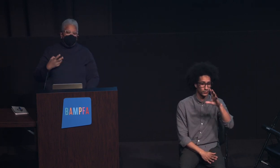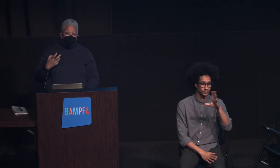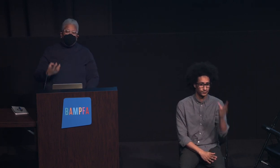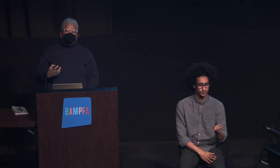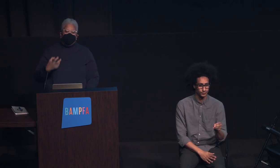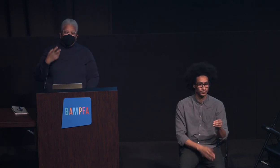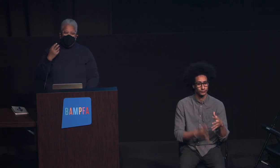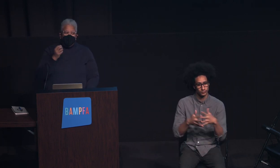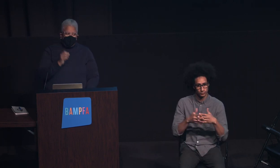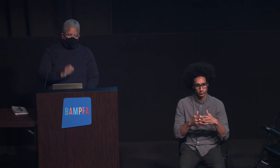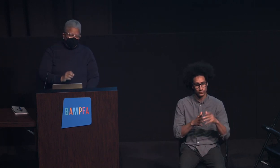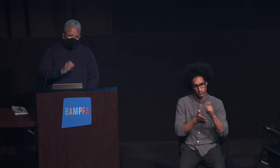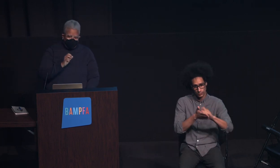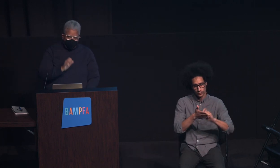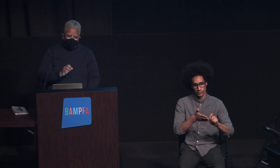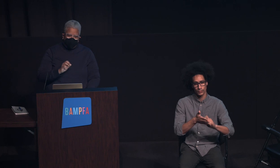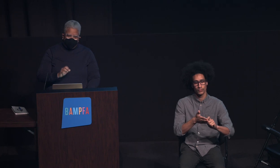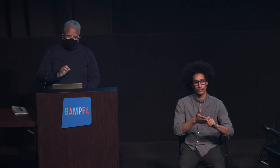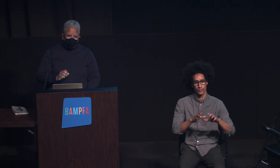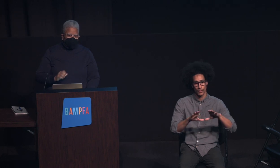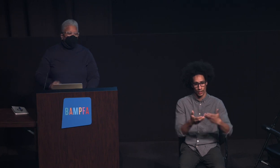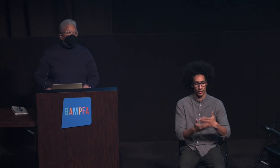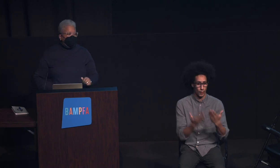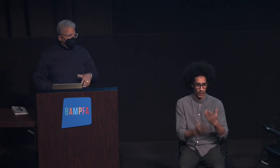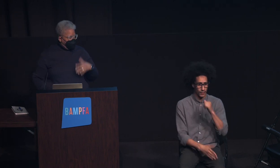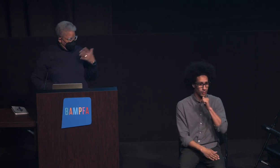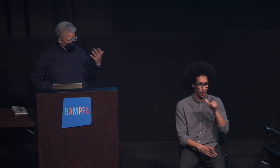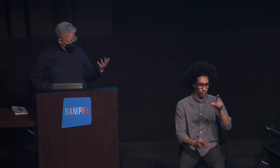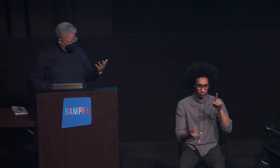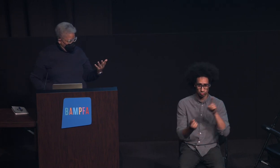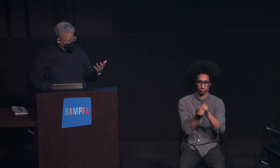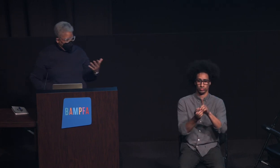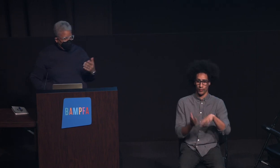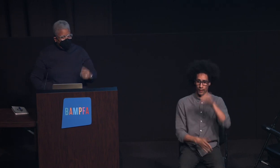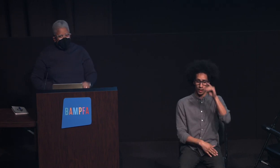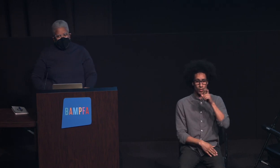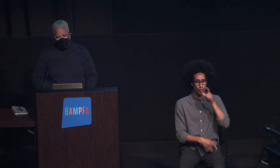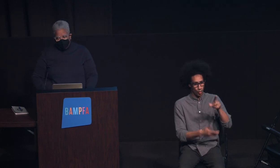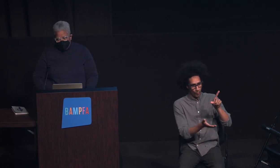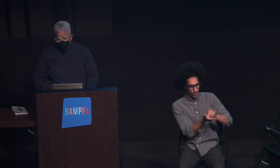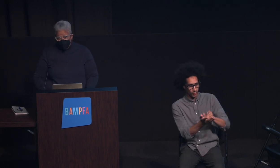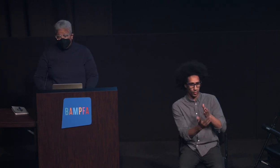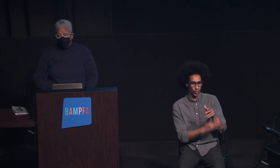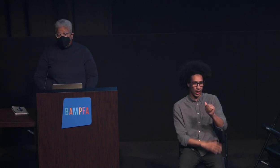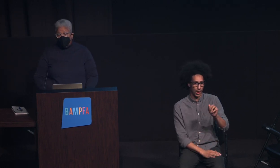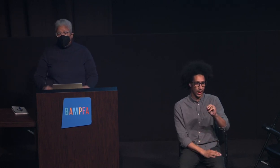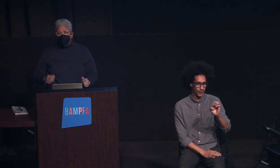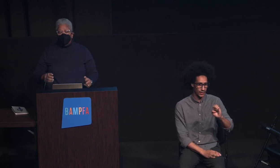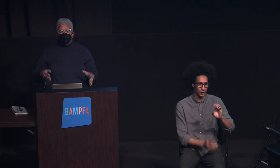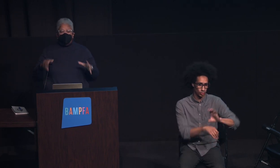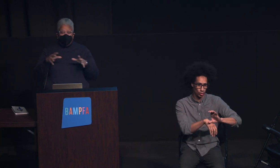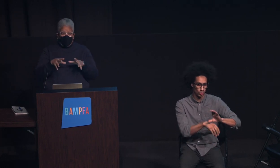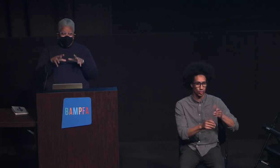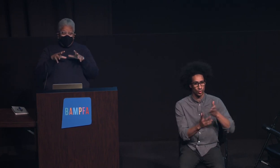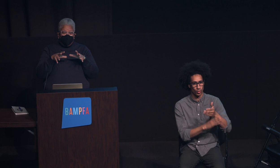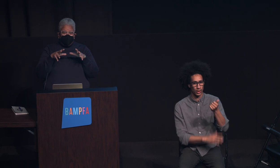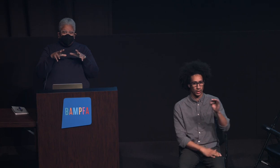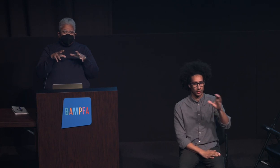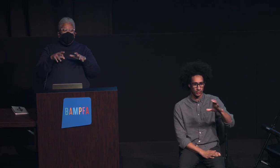not encounter some of those specific Black writers who published through the AME Church in the 19th century and other small publishers.